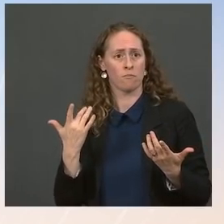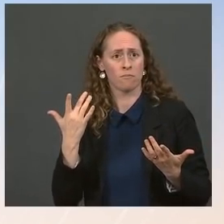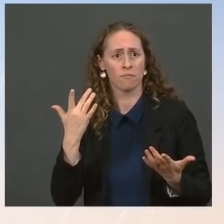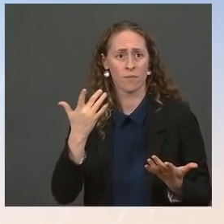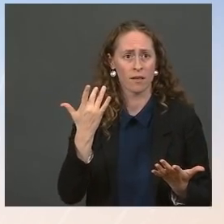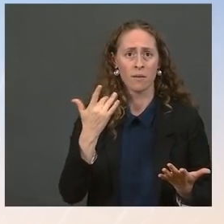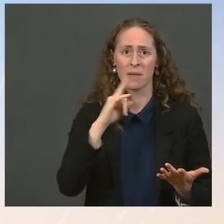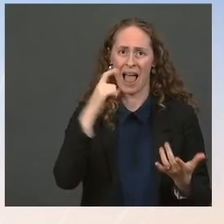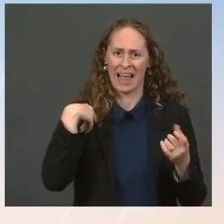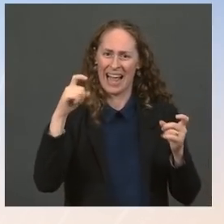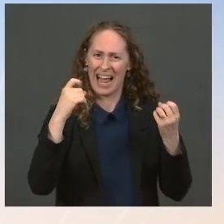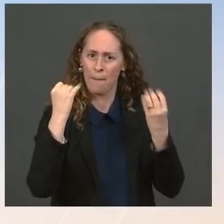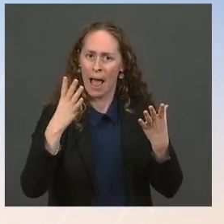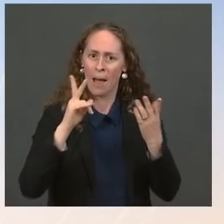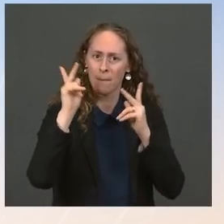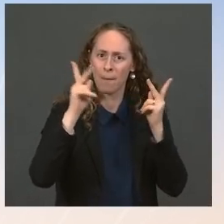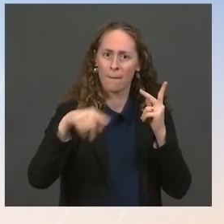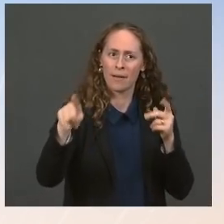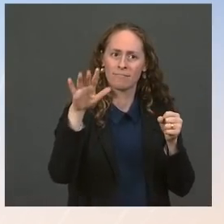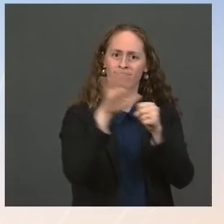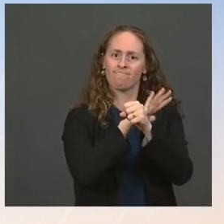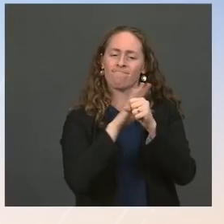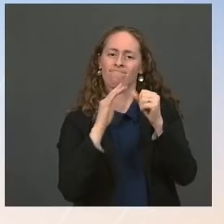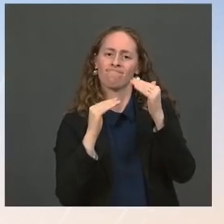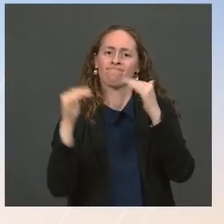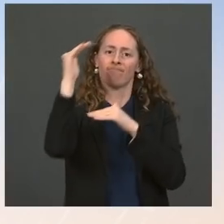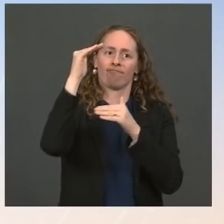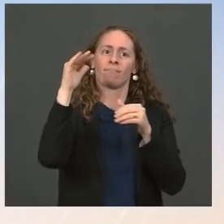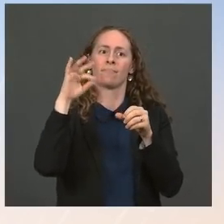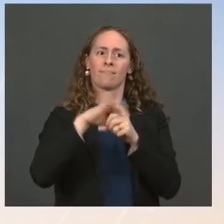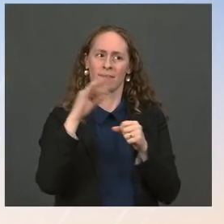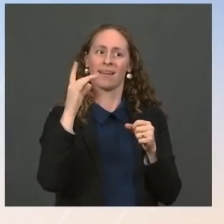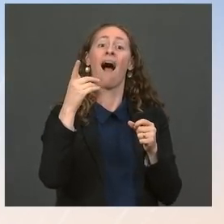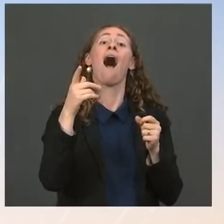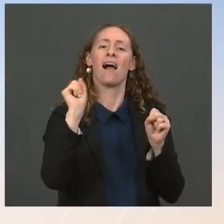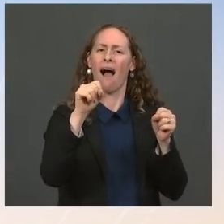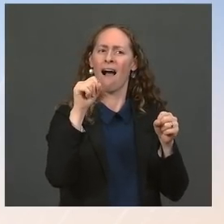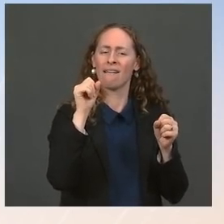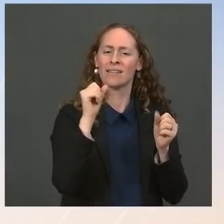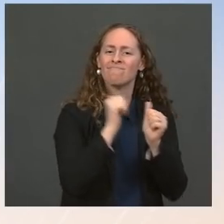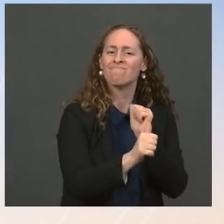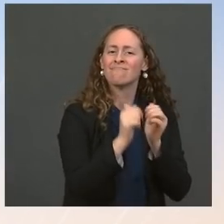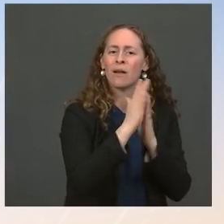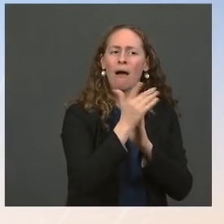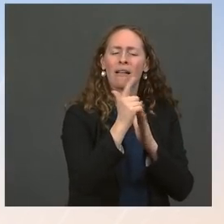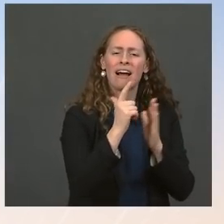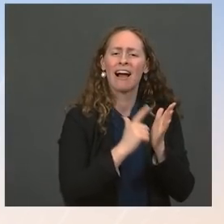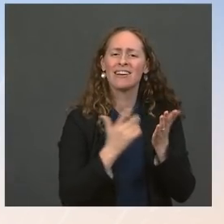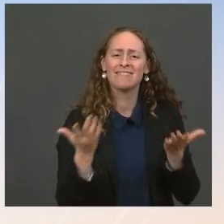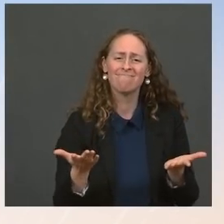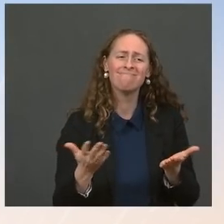to vote for something in order to sign it into law. And also because, as it relates to addressing a range of issues in our economy --